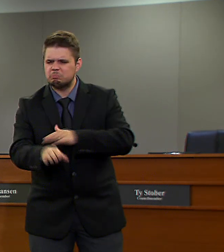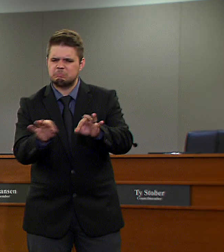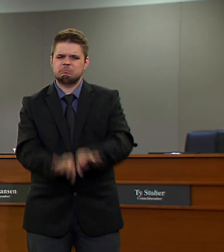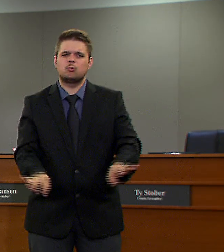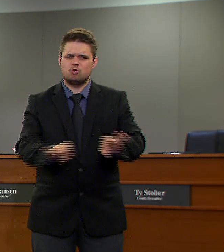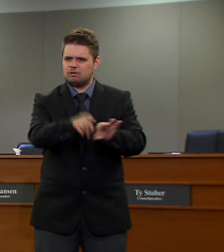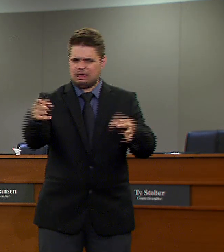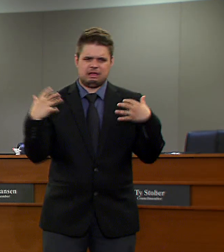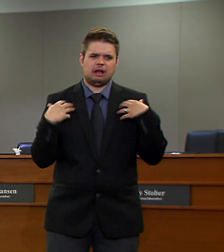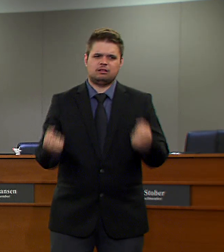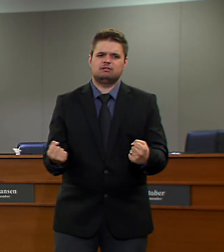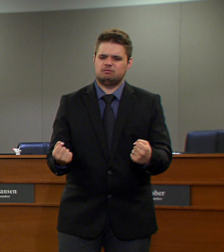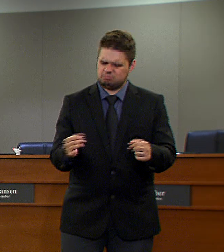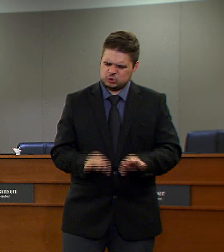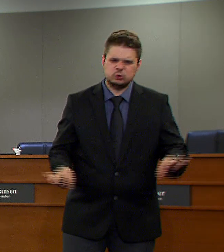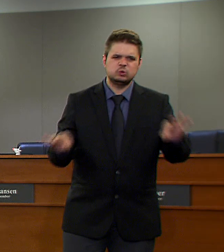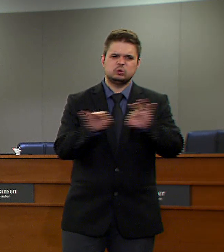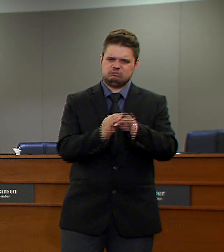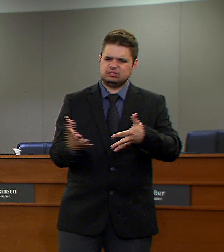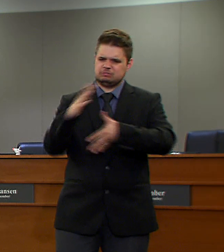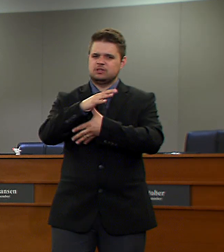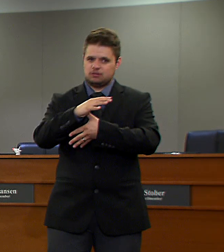Please let us know how we can help you. Take care.